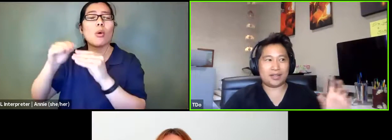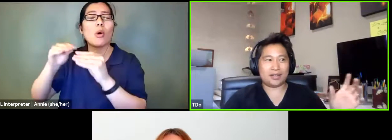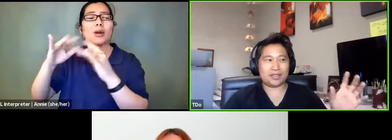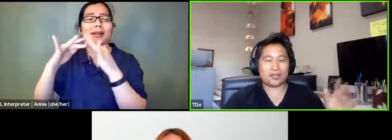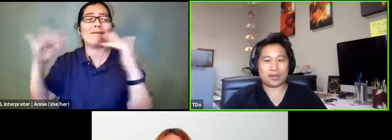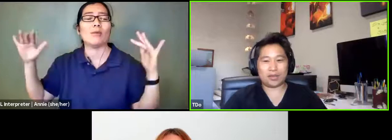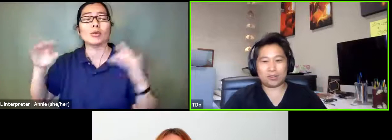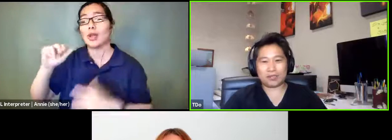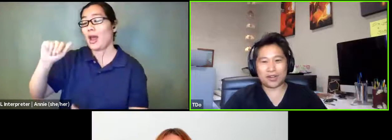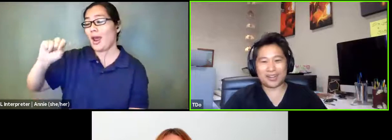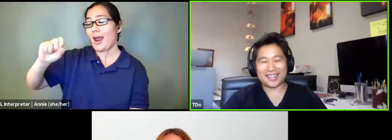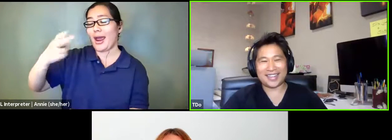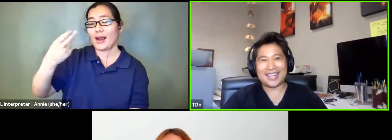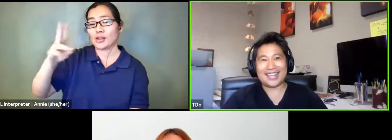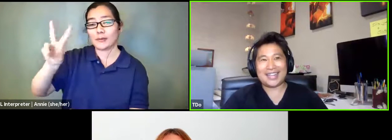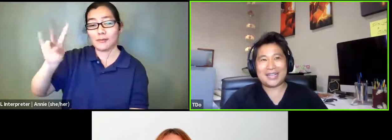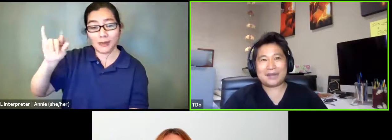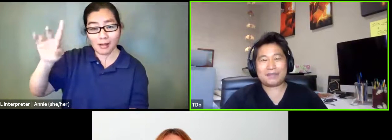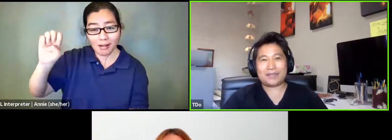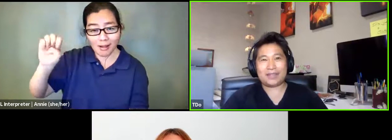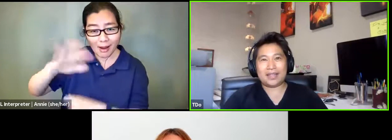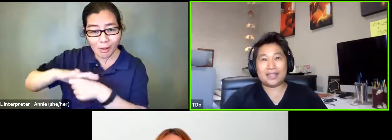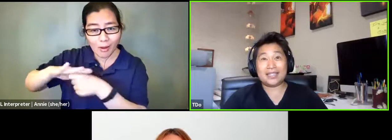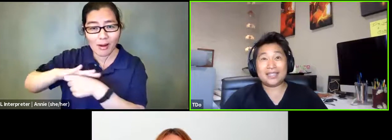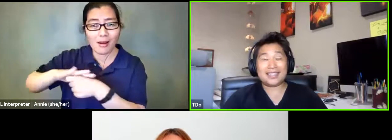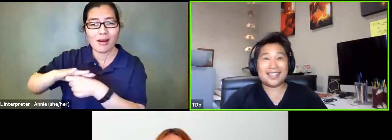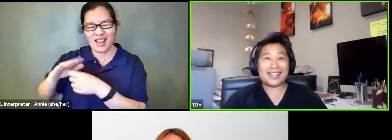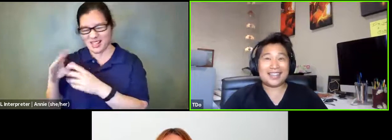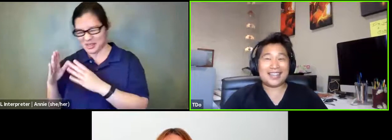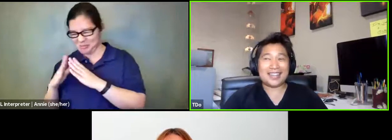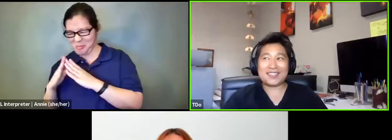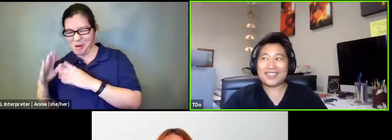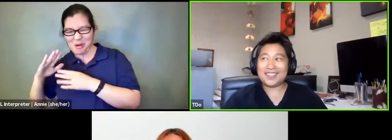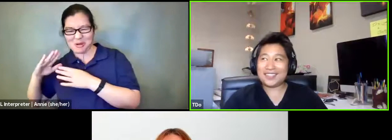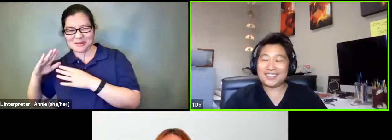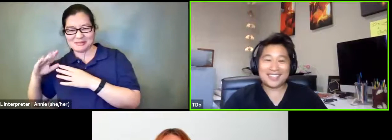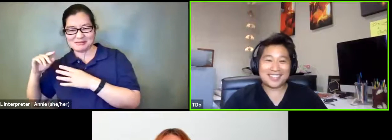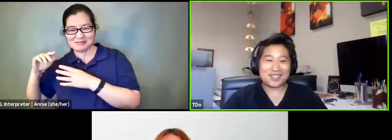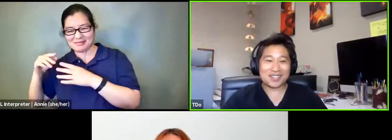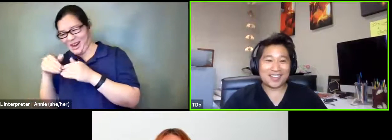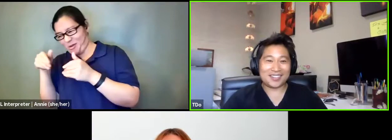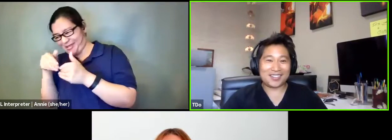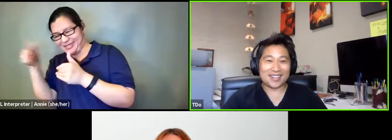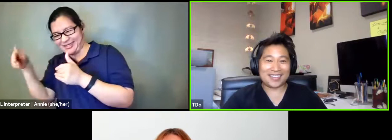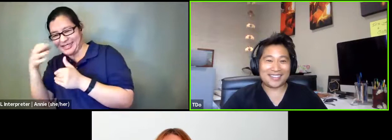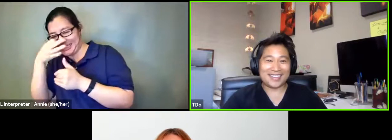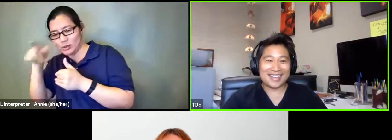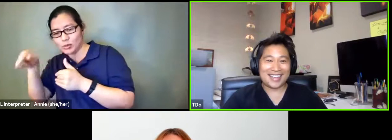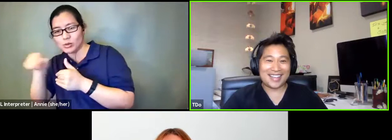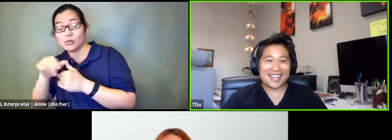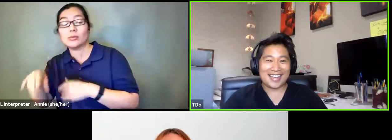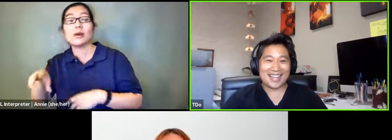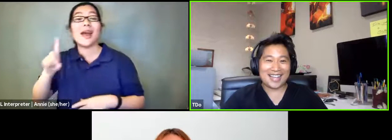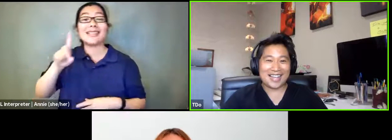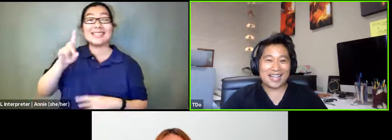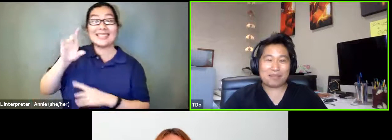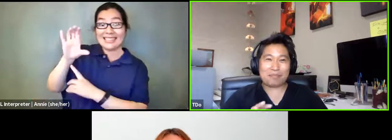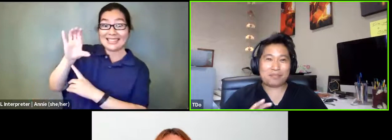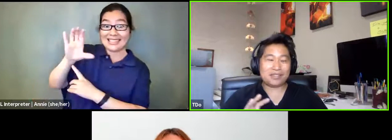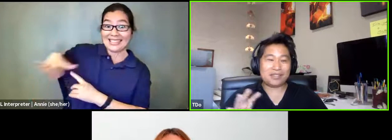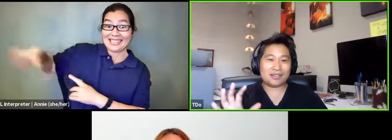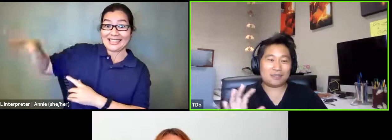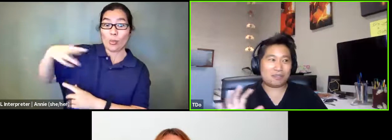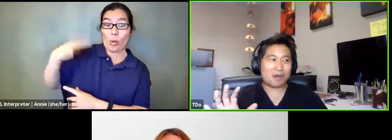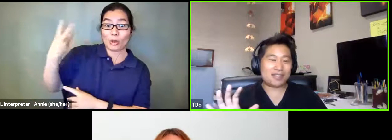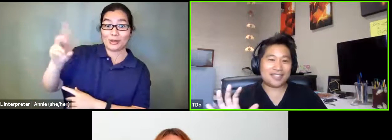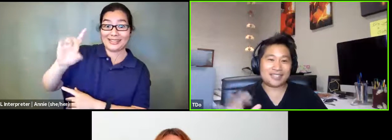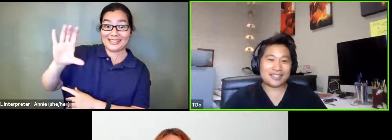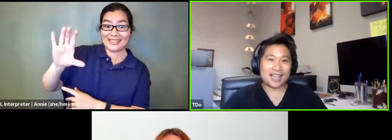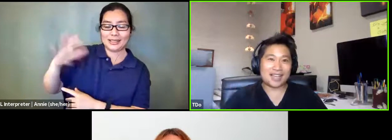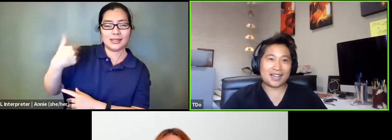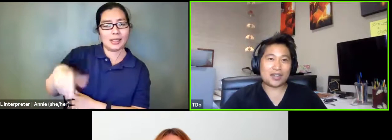a town called Brevard. And D.C., I can tell you D.C. is really underrated. Politics aside,